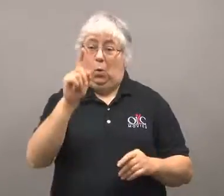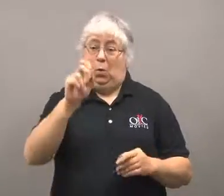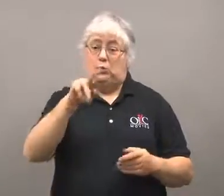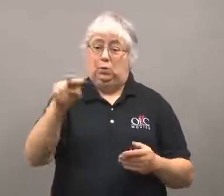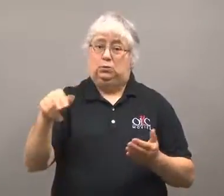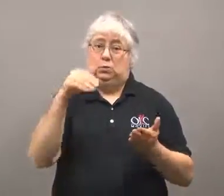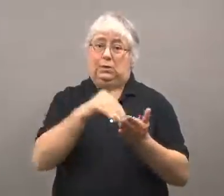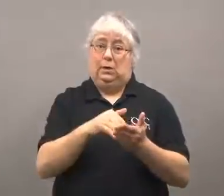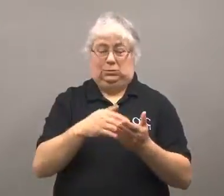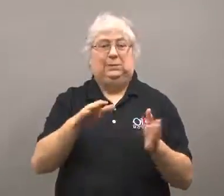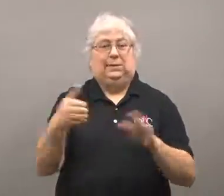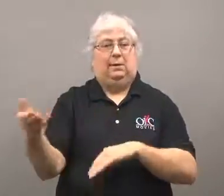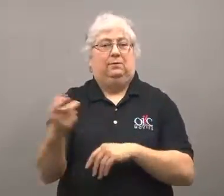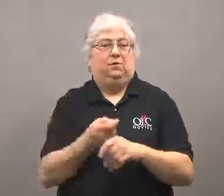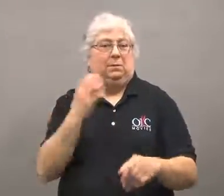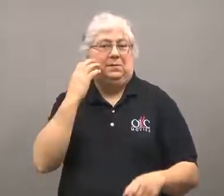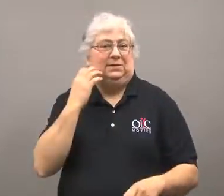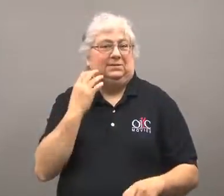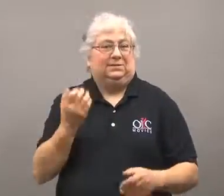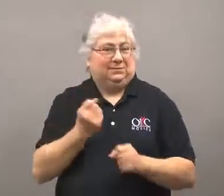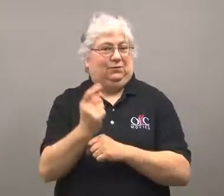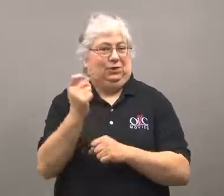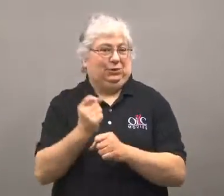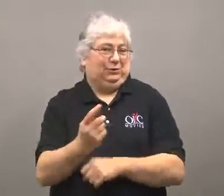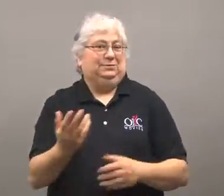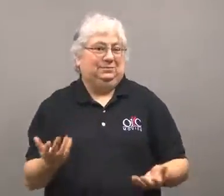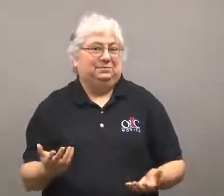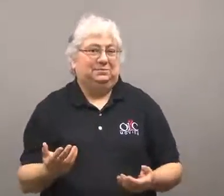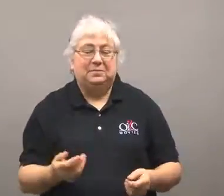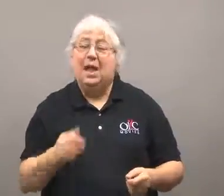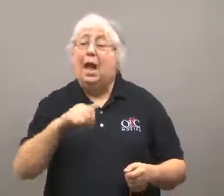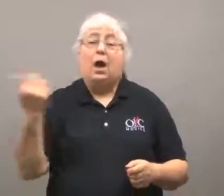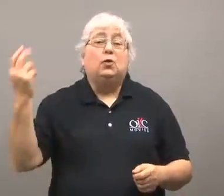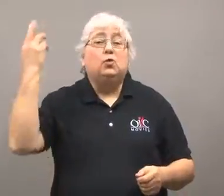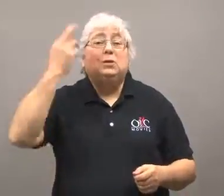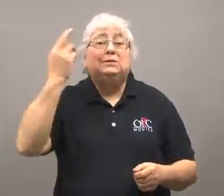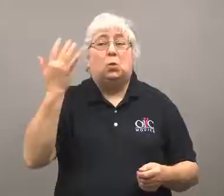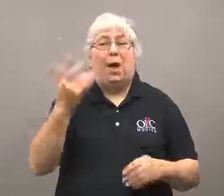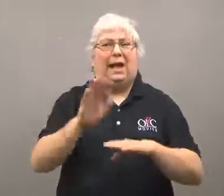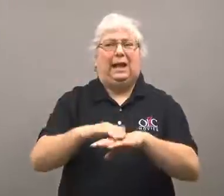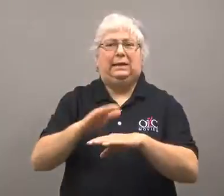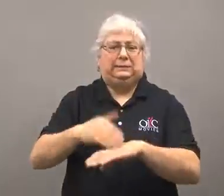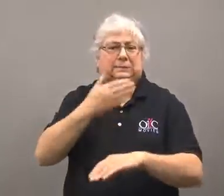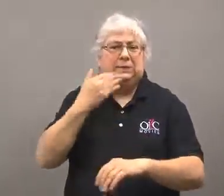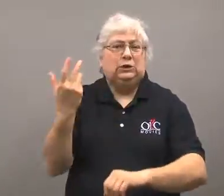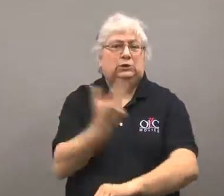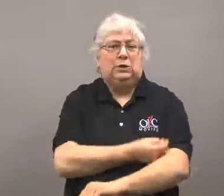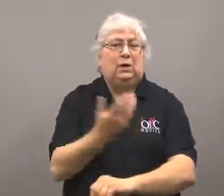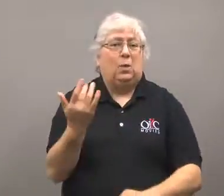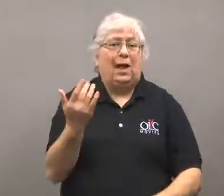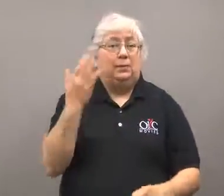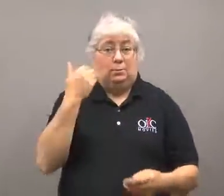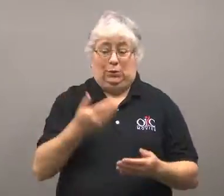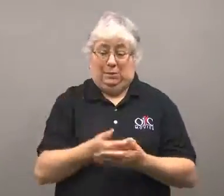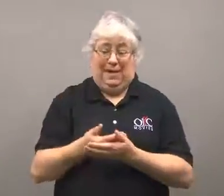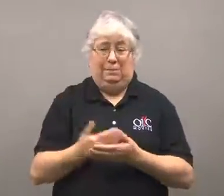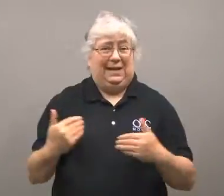That results in 122,000 deaths annually.